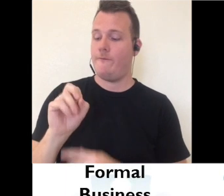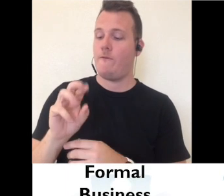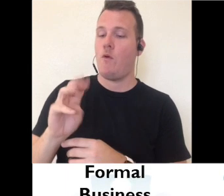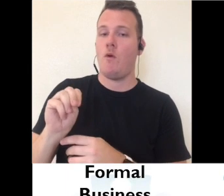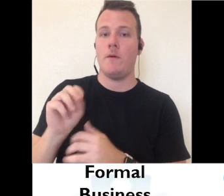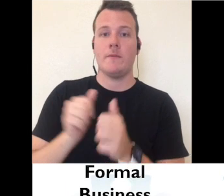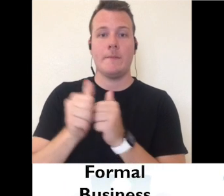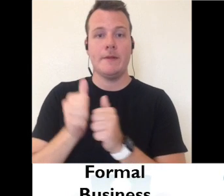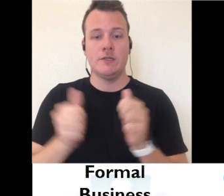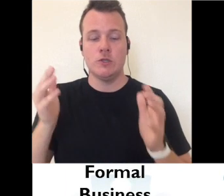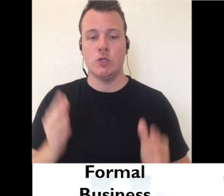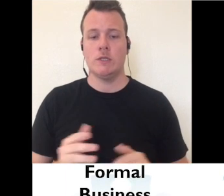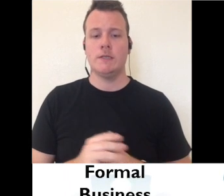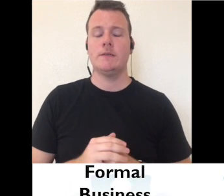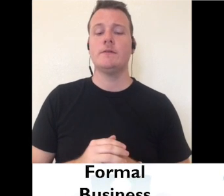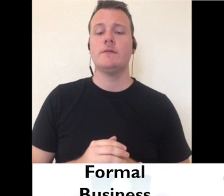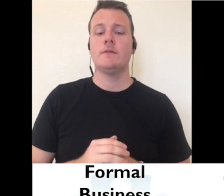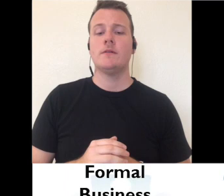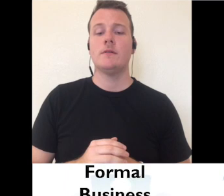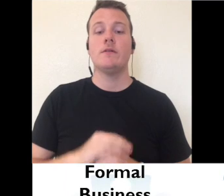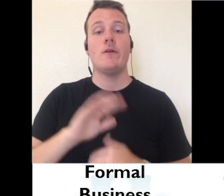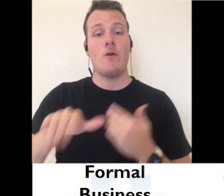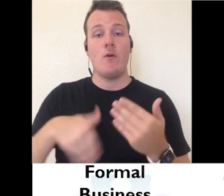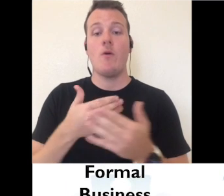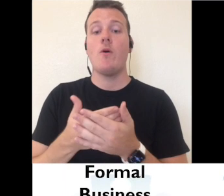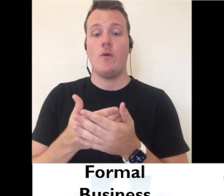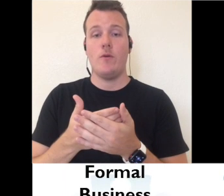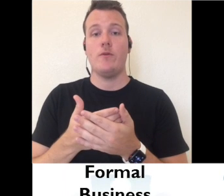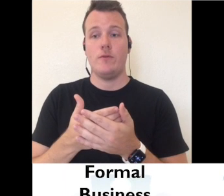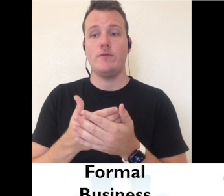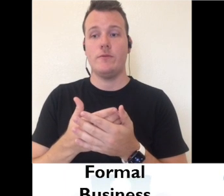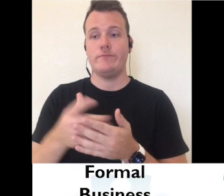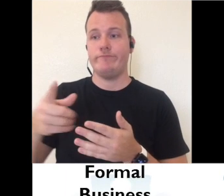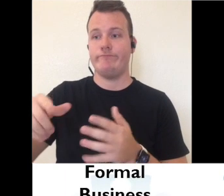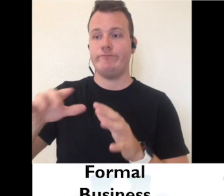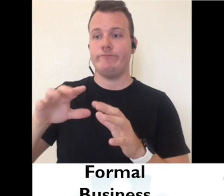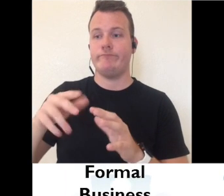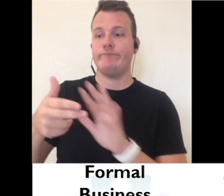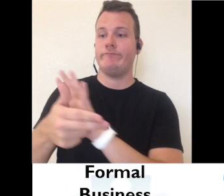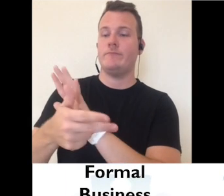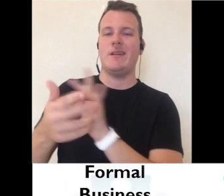perceived to be the same, and that would be you, and the others that look like you,